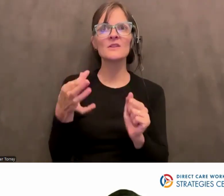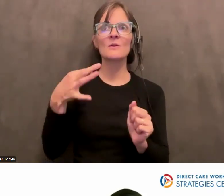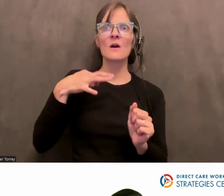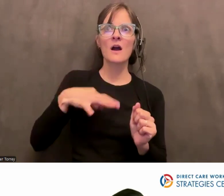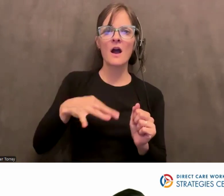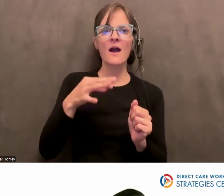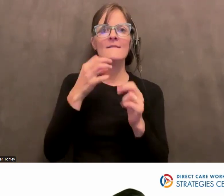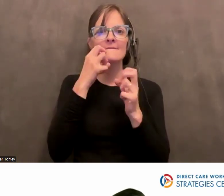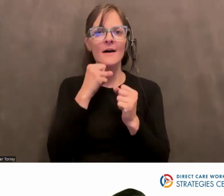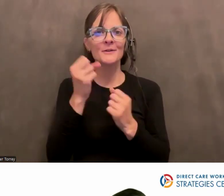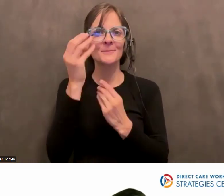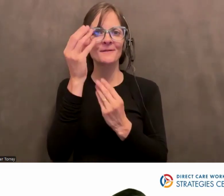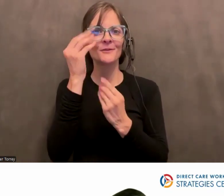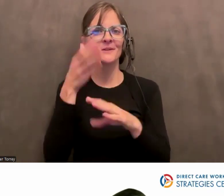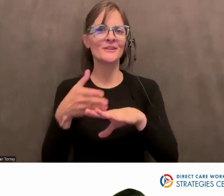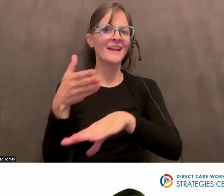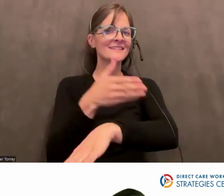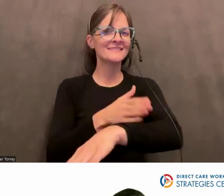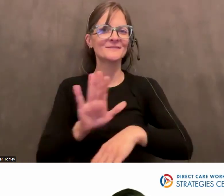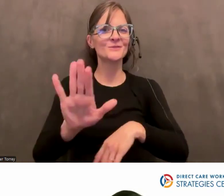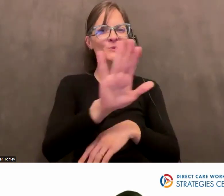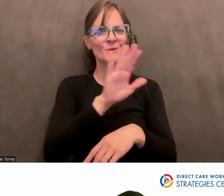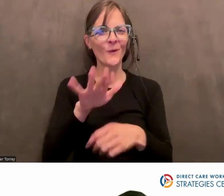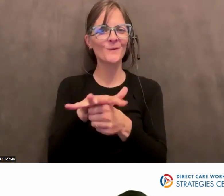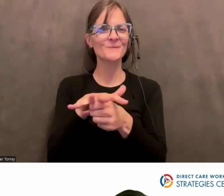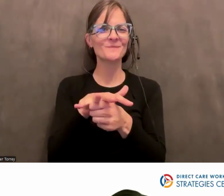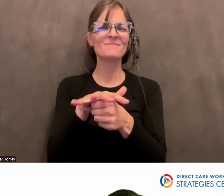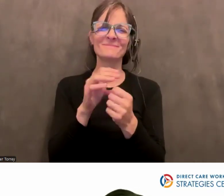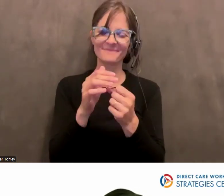So with that, our webinar is concluded, and I hope everyone has a good afternoon.